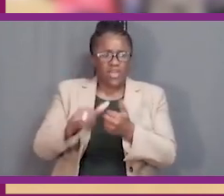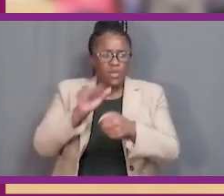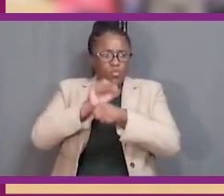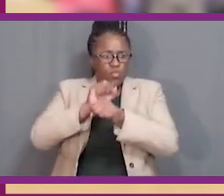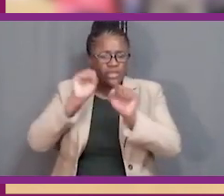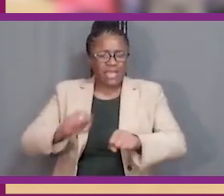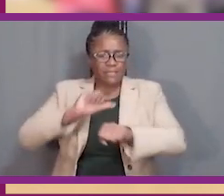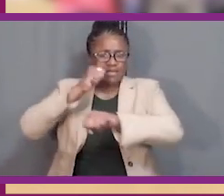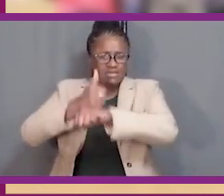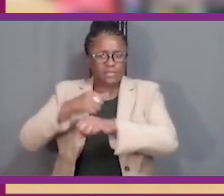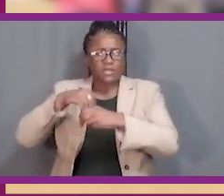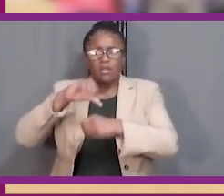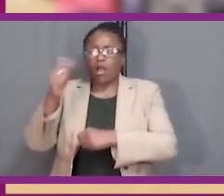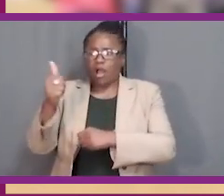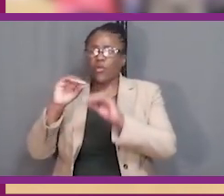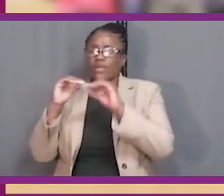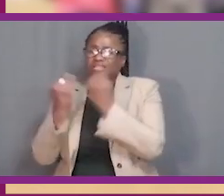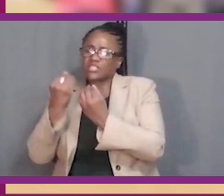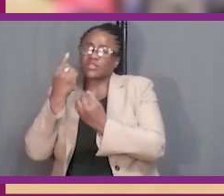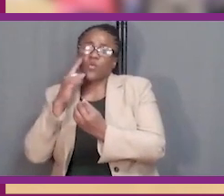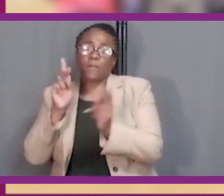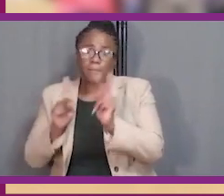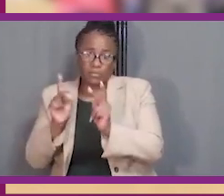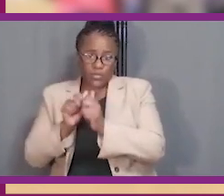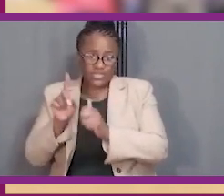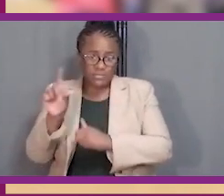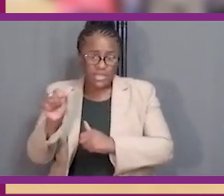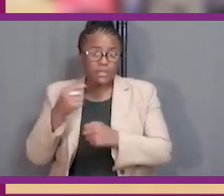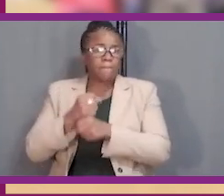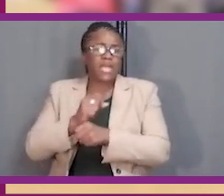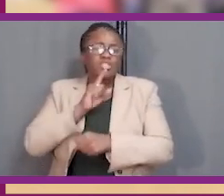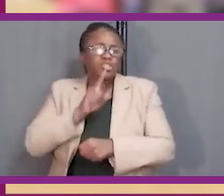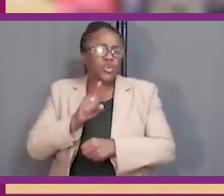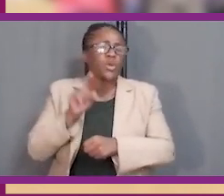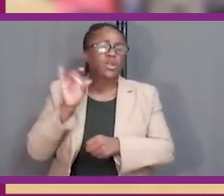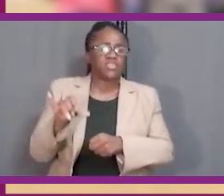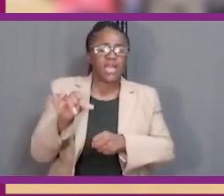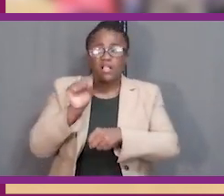the work that we achieve what we want and ensuring that persons with disabilities